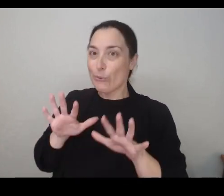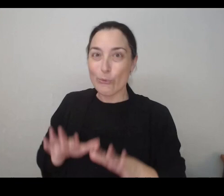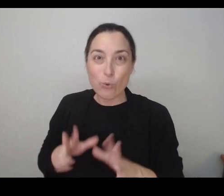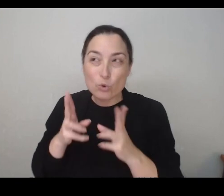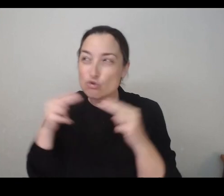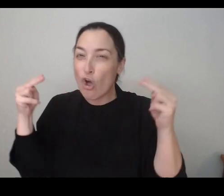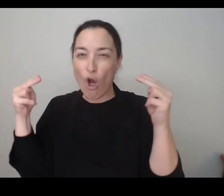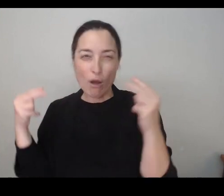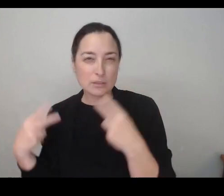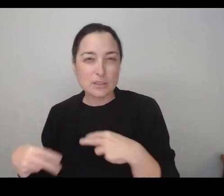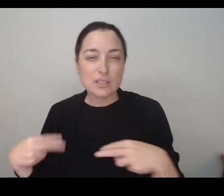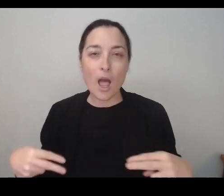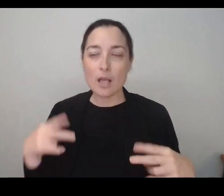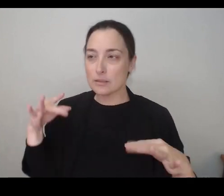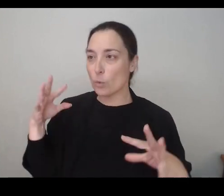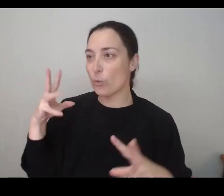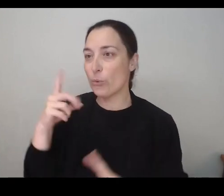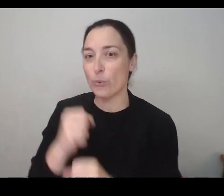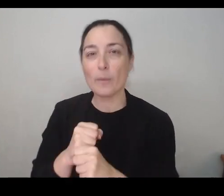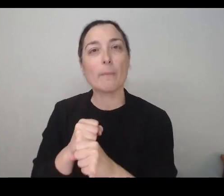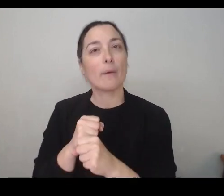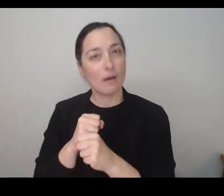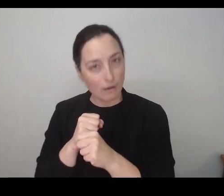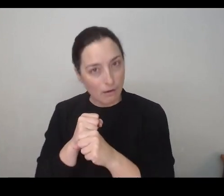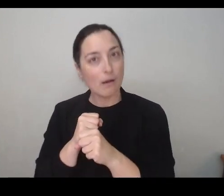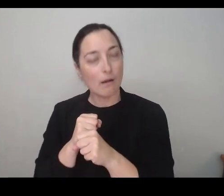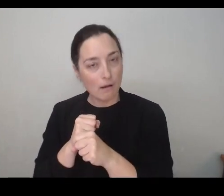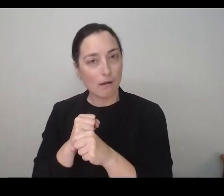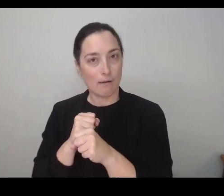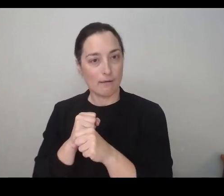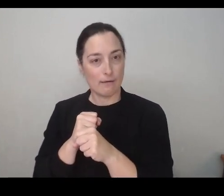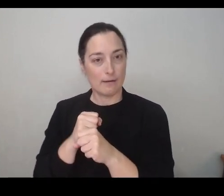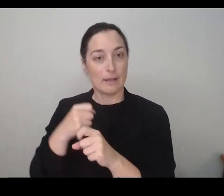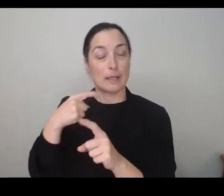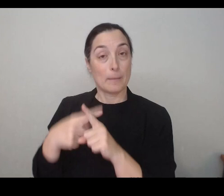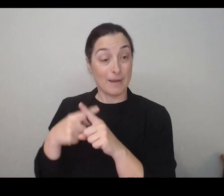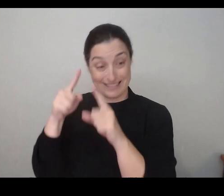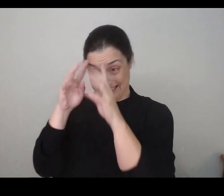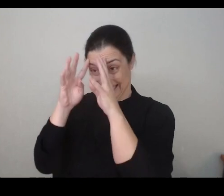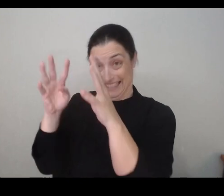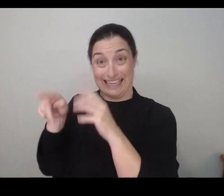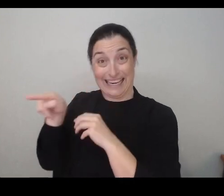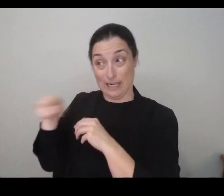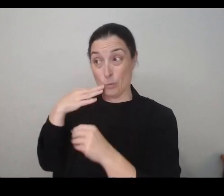and the whole ceremony around the death of King Pomare and so on. So I just wondered,